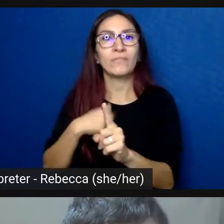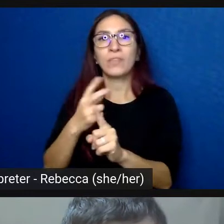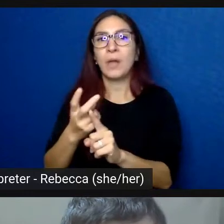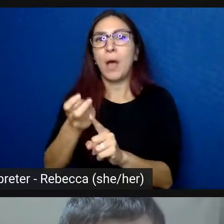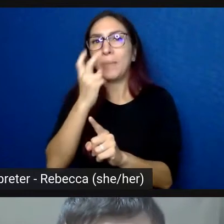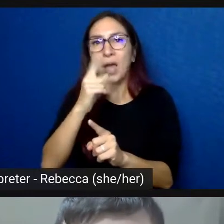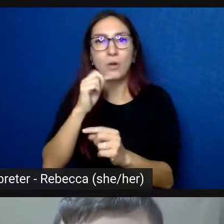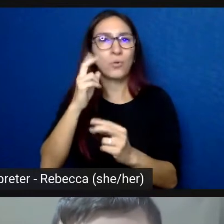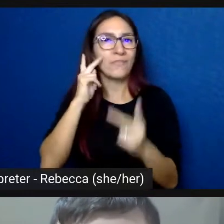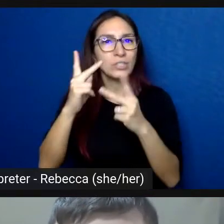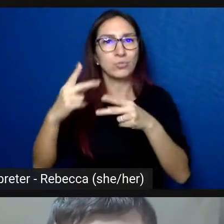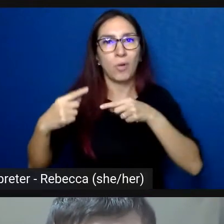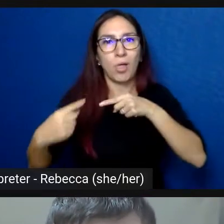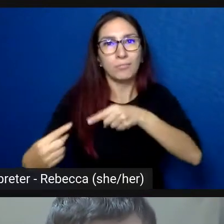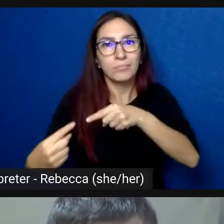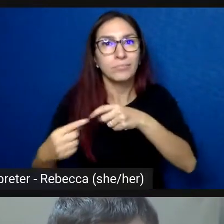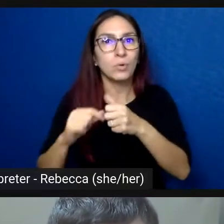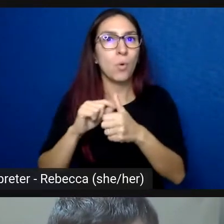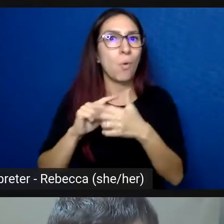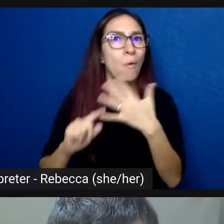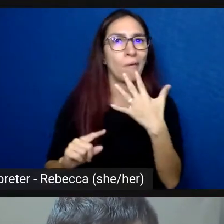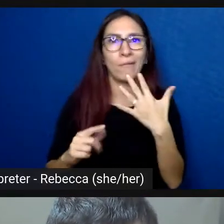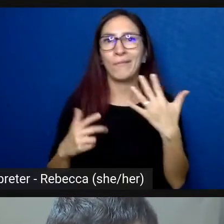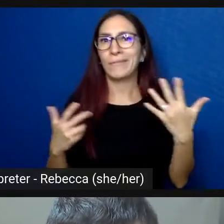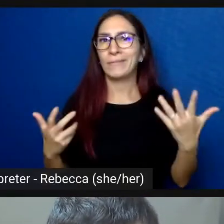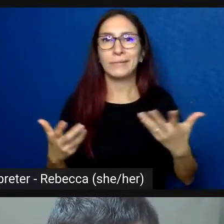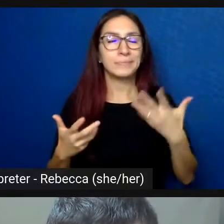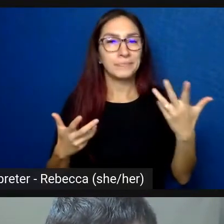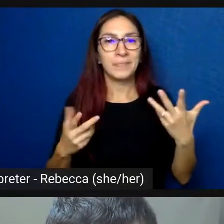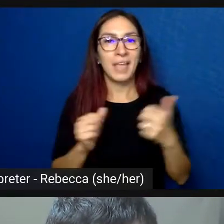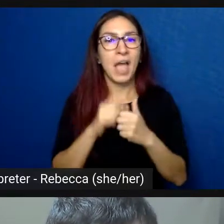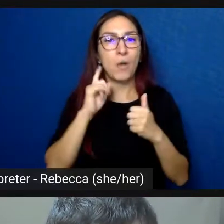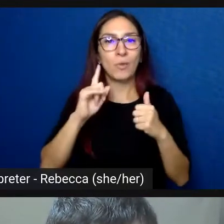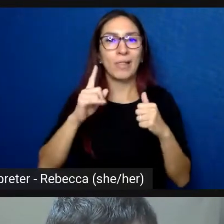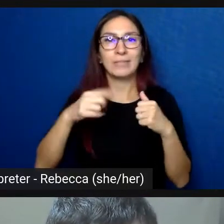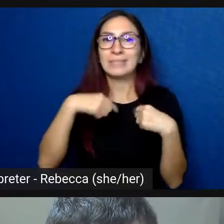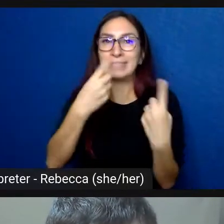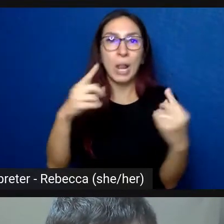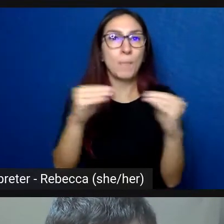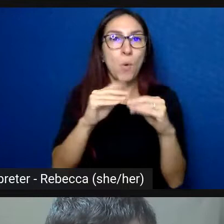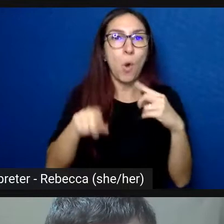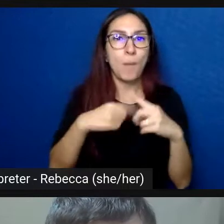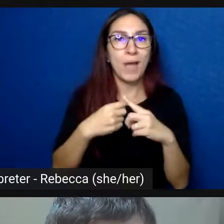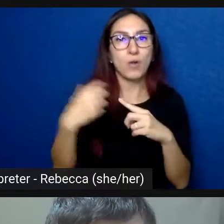I will say more about what you can do code-wise and design-wise,